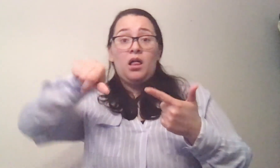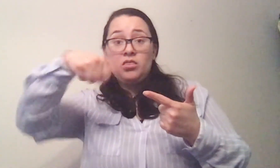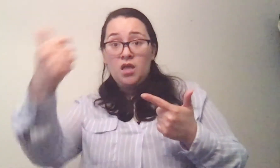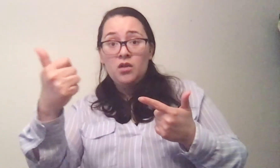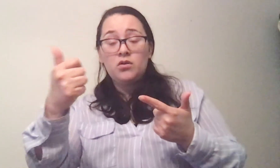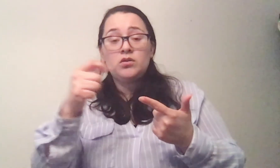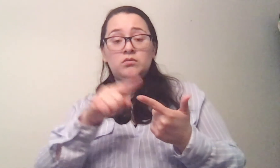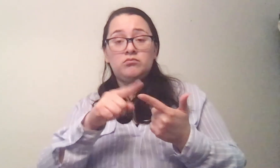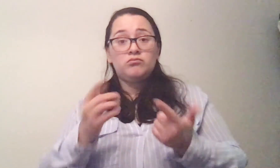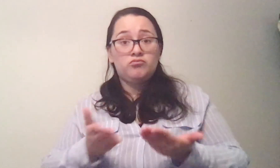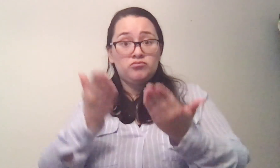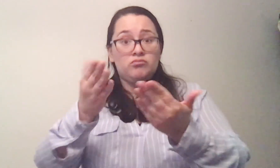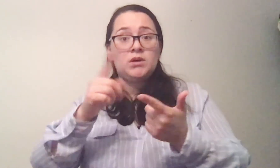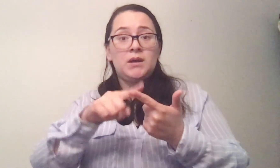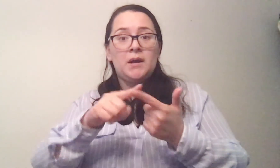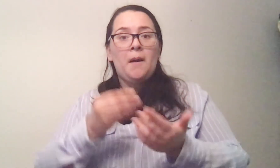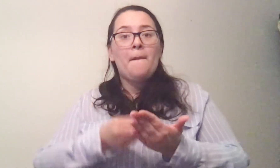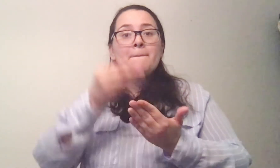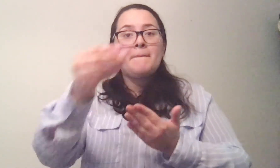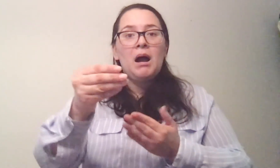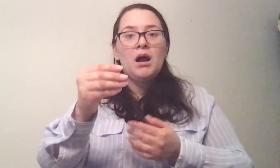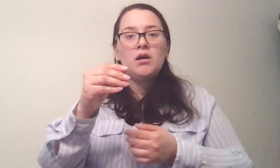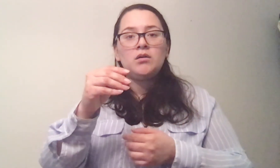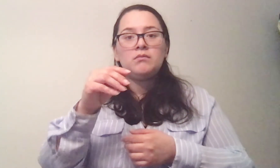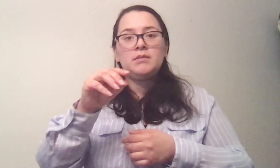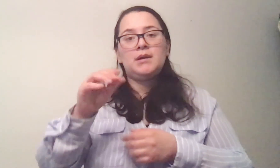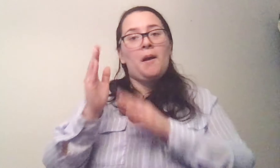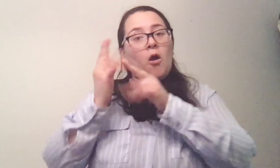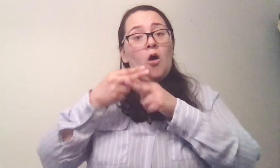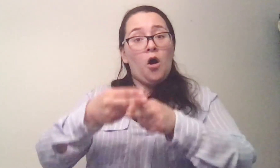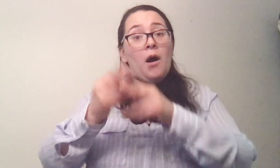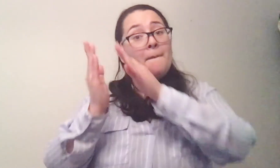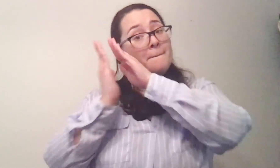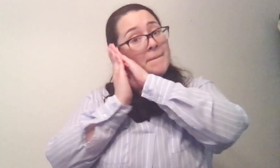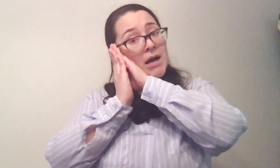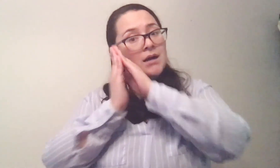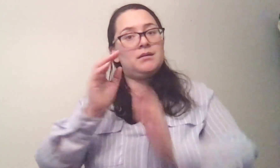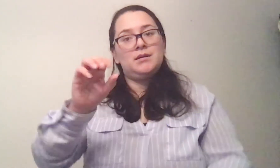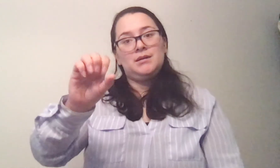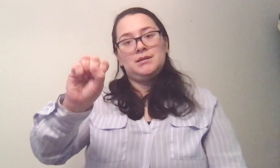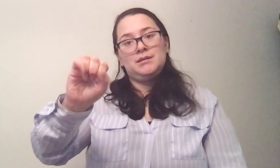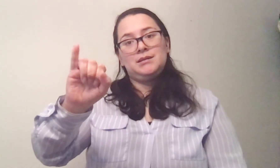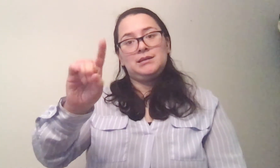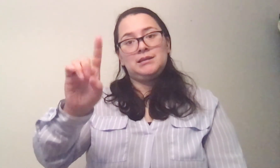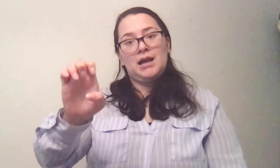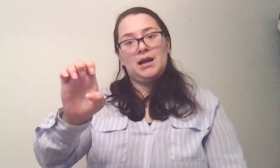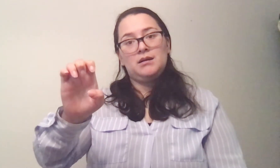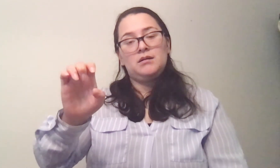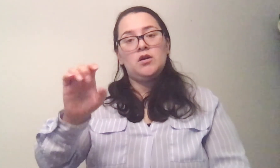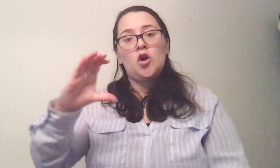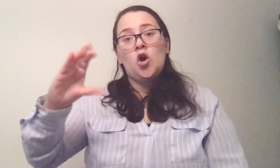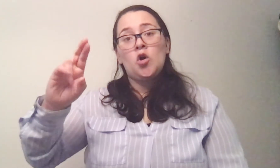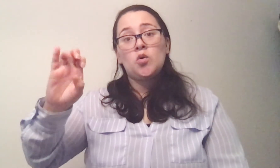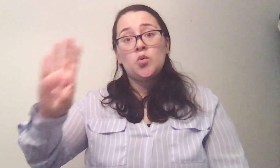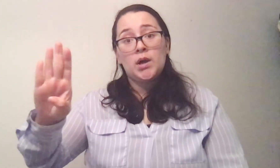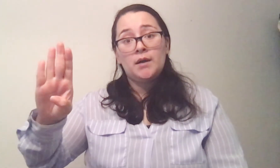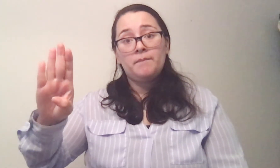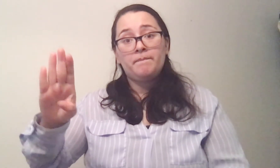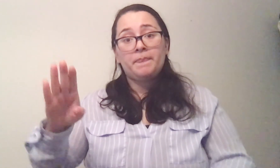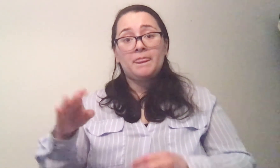Another suggest item you can buy is called a bed side crib.